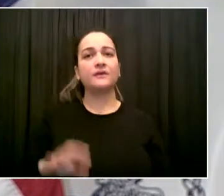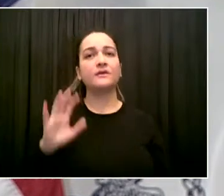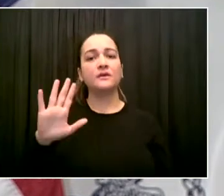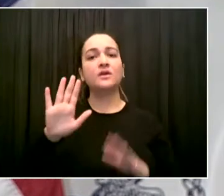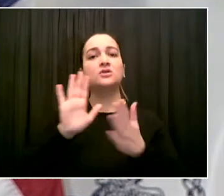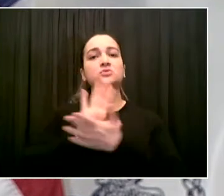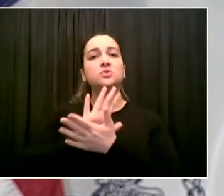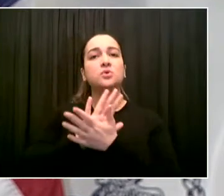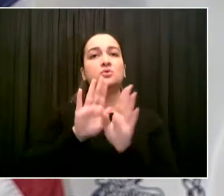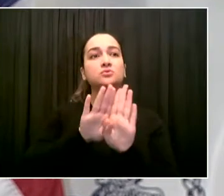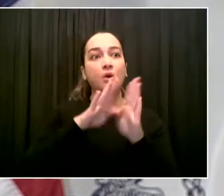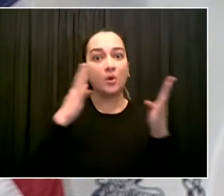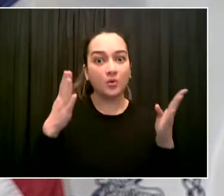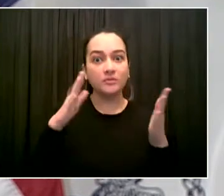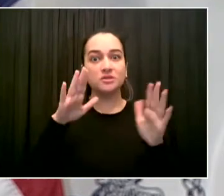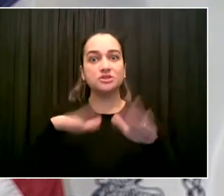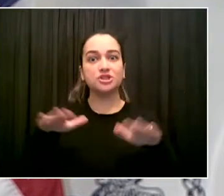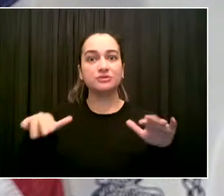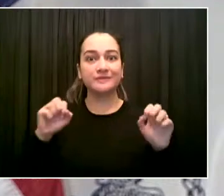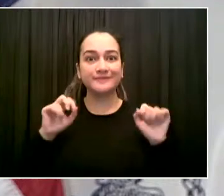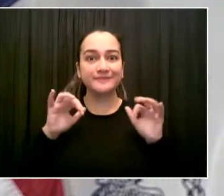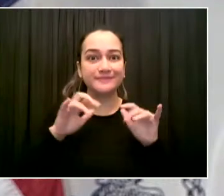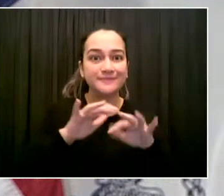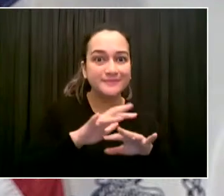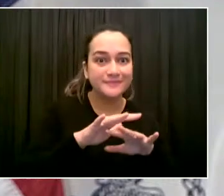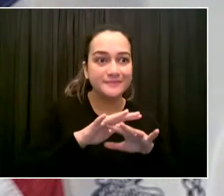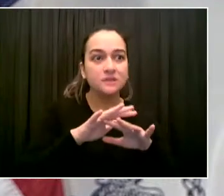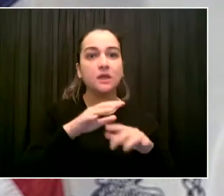PEOPLE IS MORE PPPEOLELE RETURN TO CLASS.